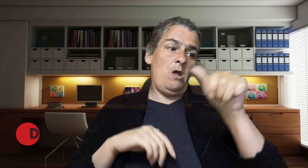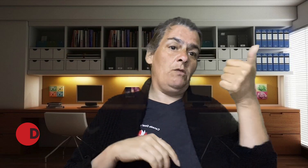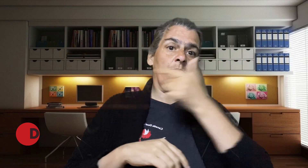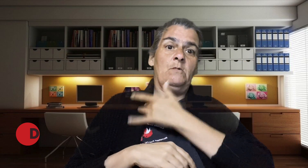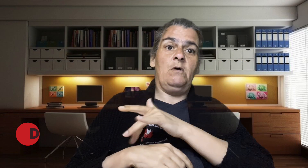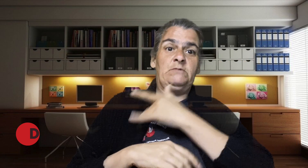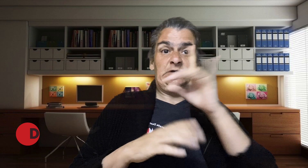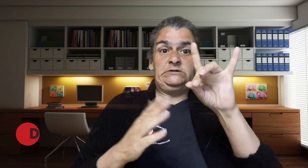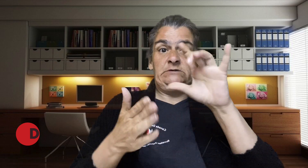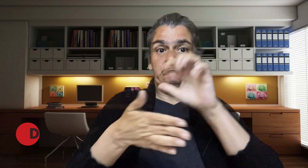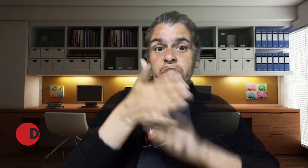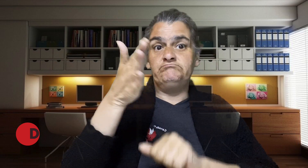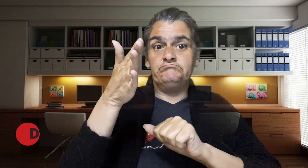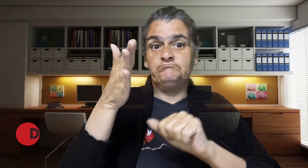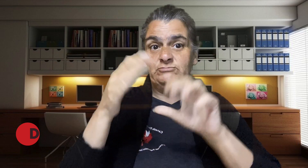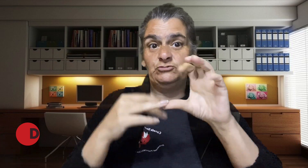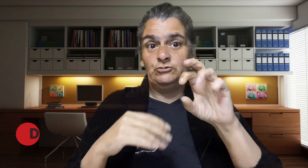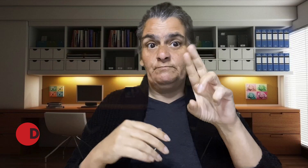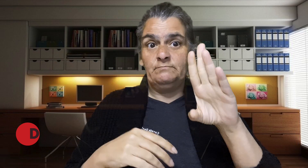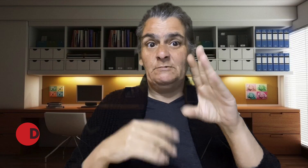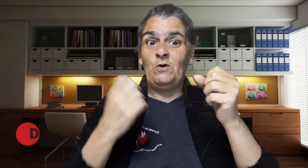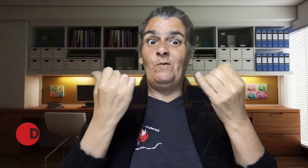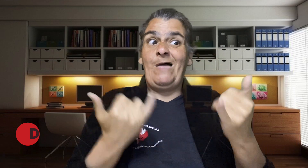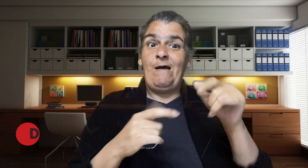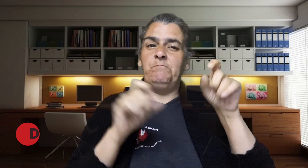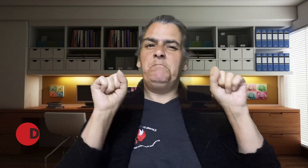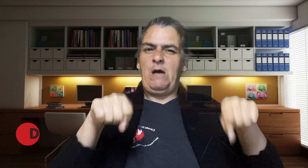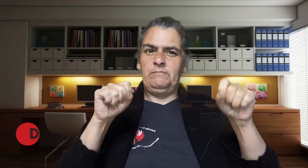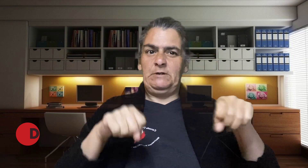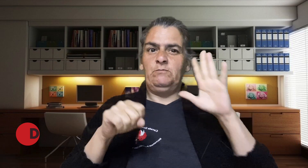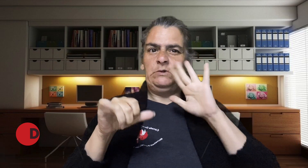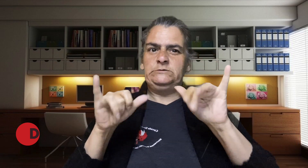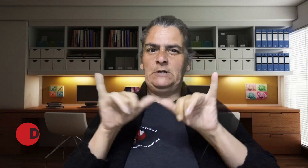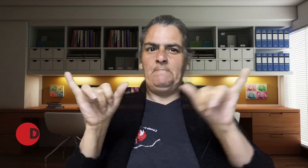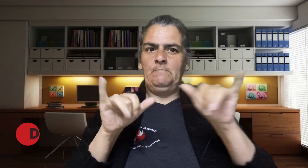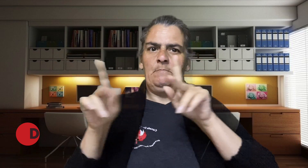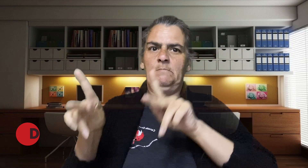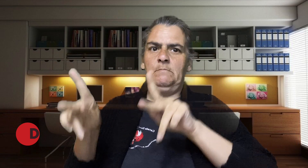from people’s benefits. This is already something we predict